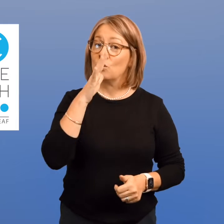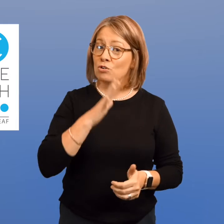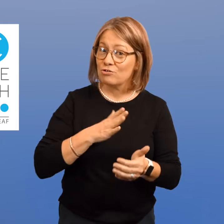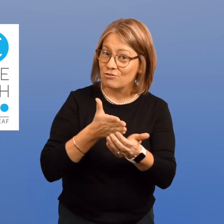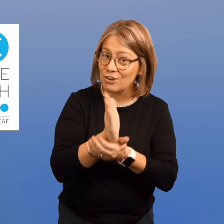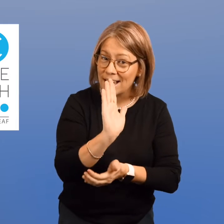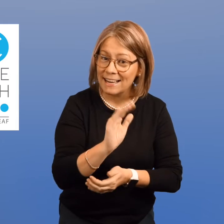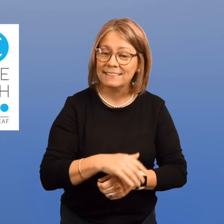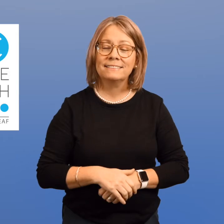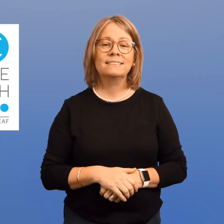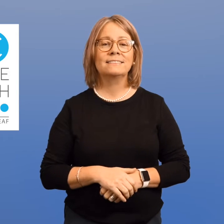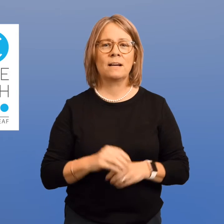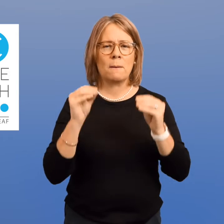and women's rights.